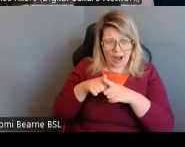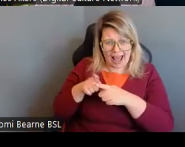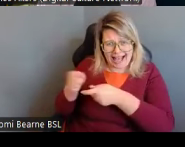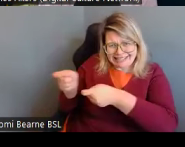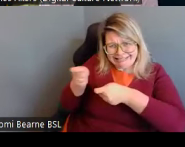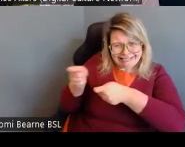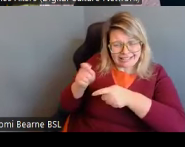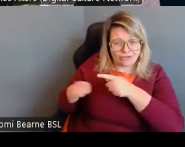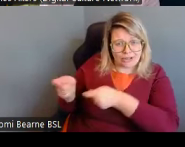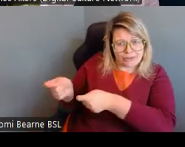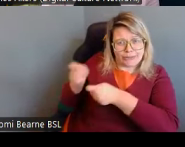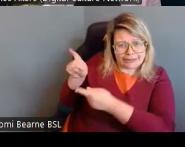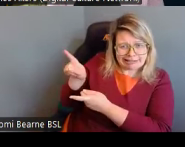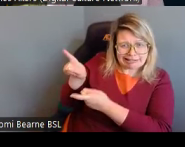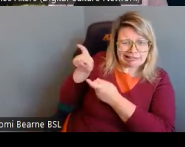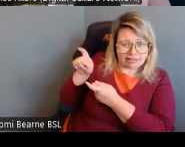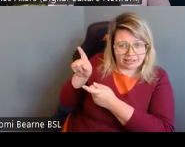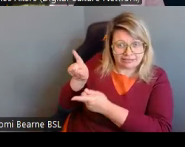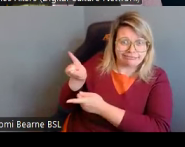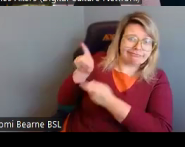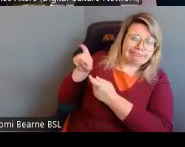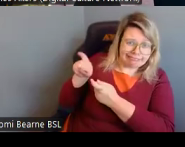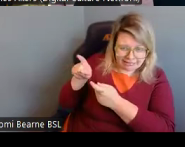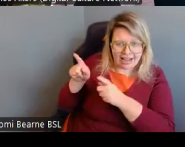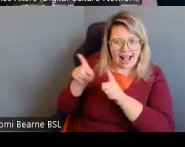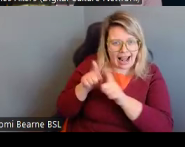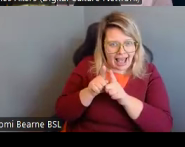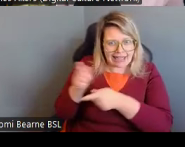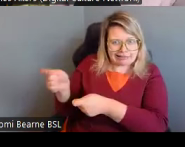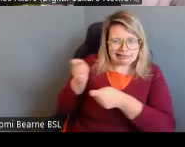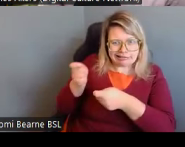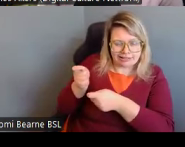You're trying to get the insights out of the bog of data. It's very difficult.